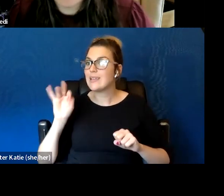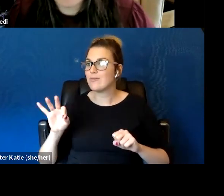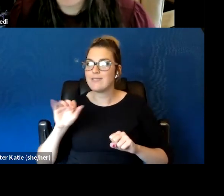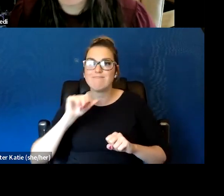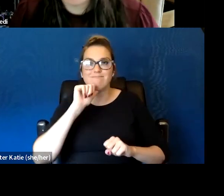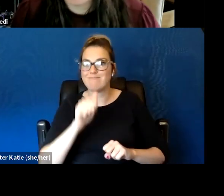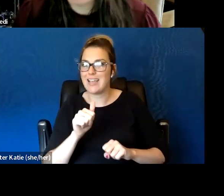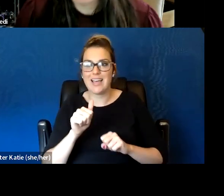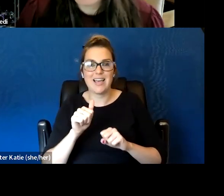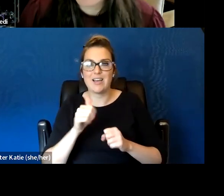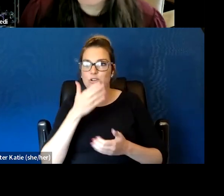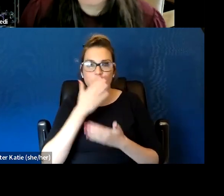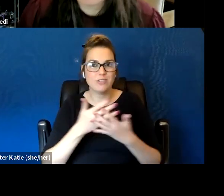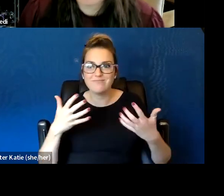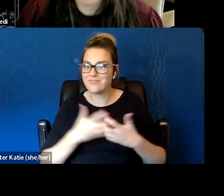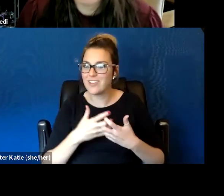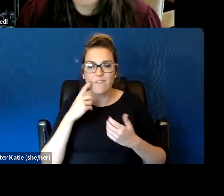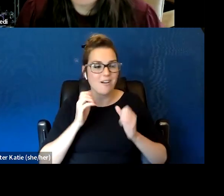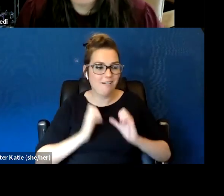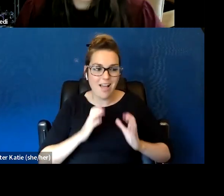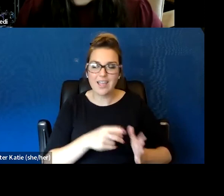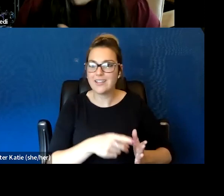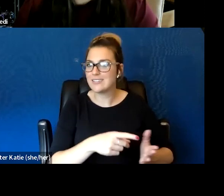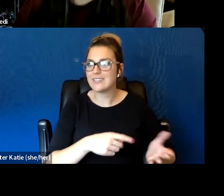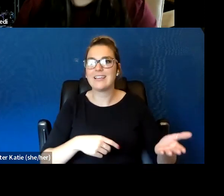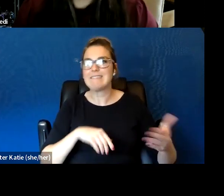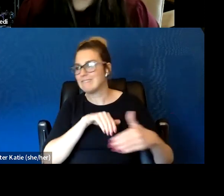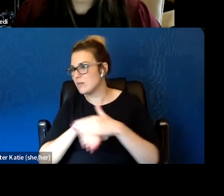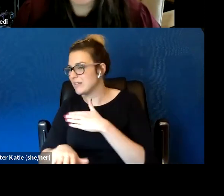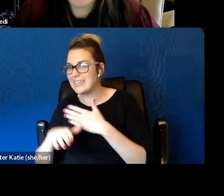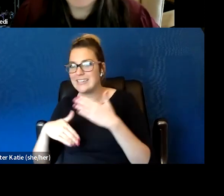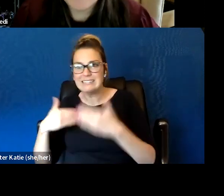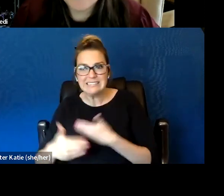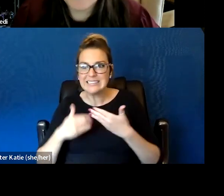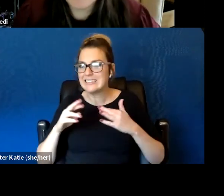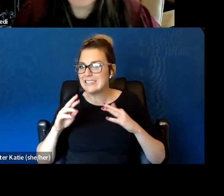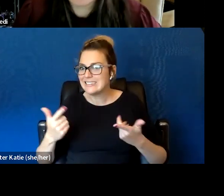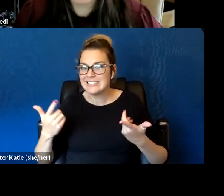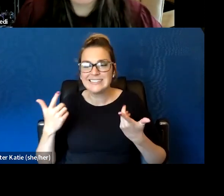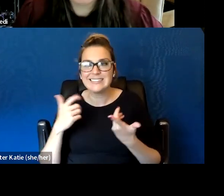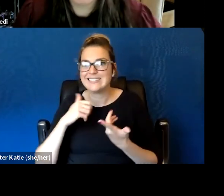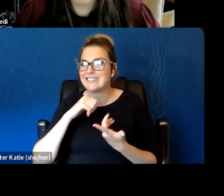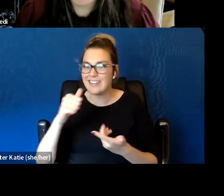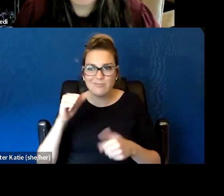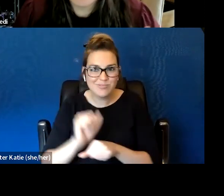or you feel like there are improvements that could be made or should be made. One really critical piece is always not just involving yourself